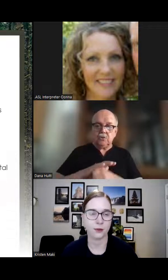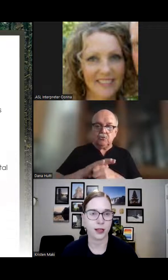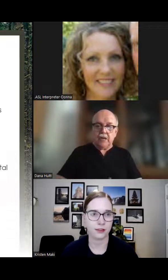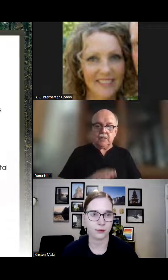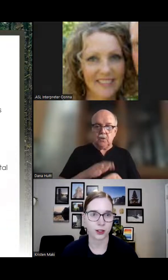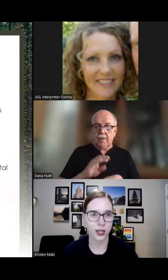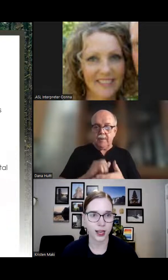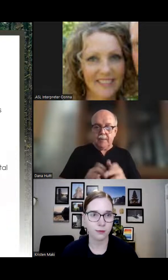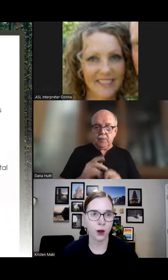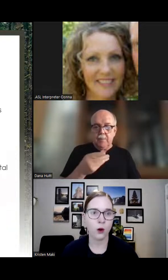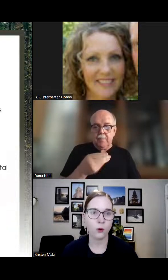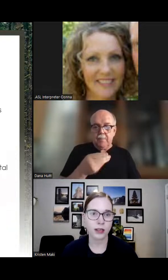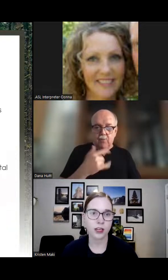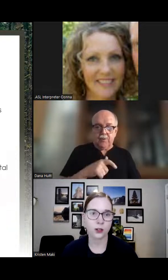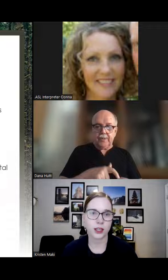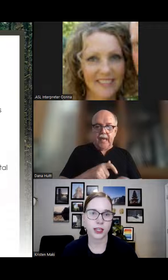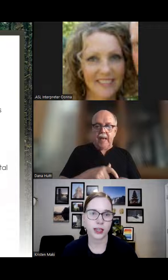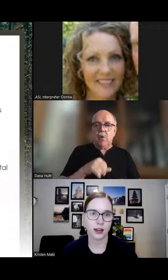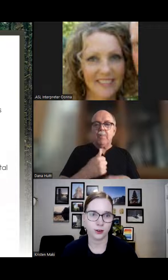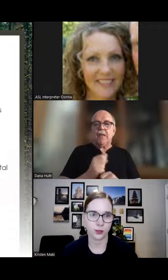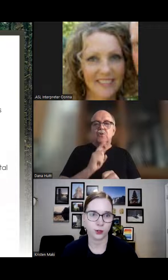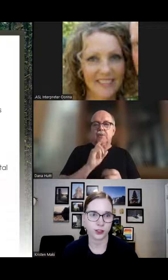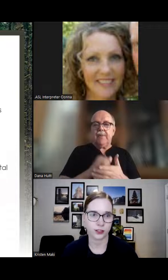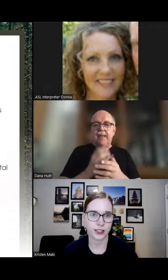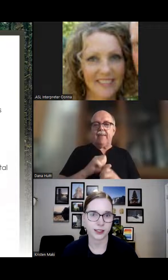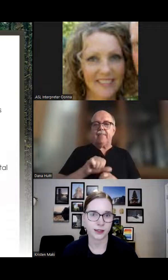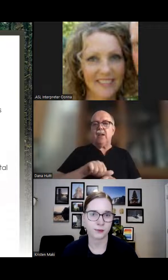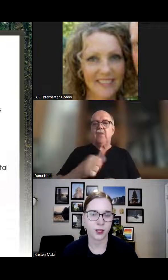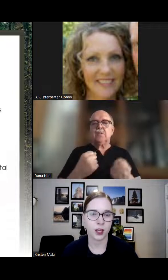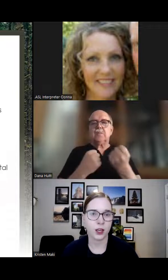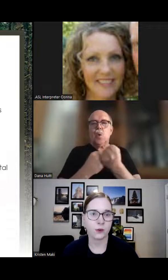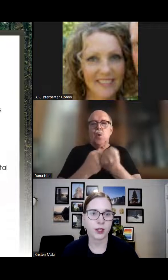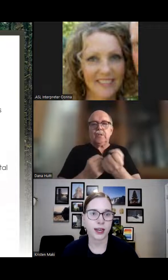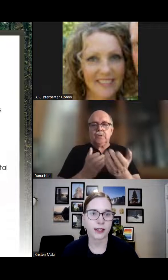stays in the household so that you're able